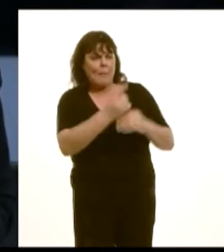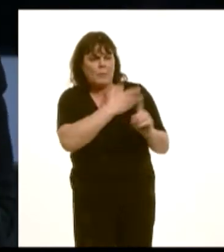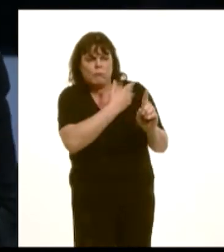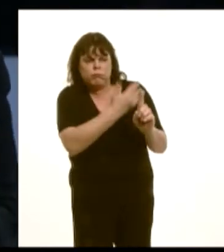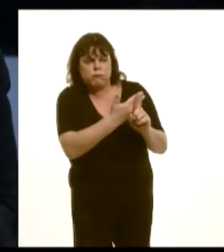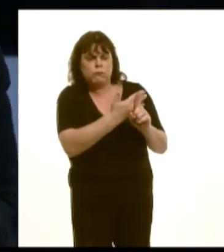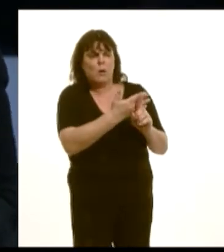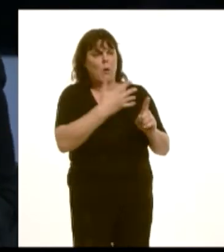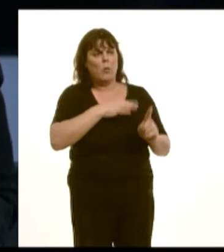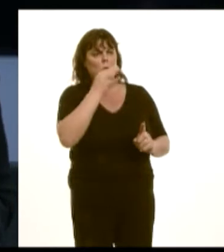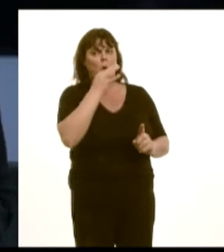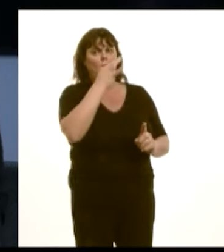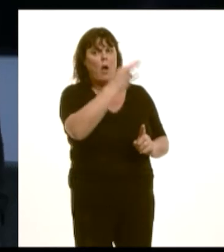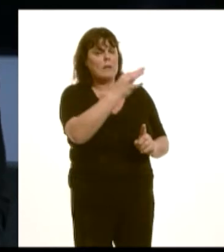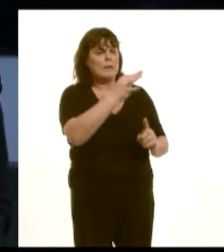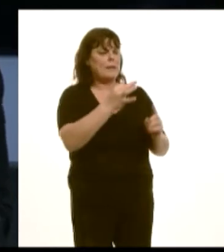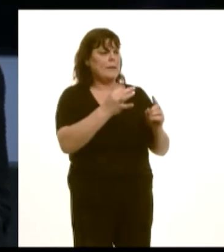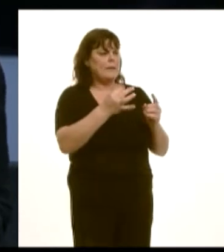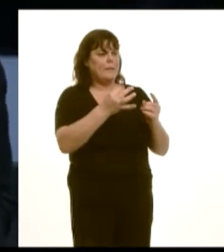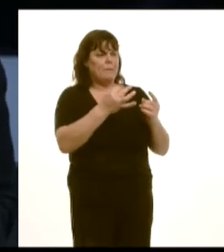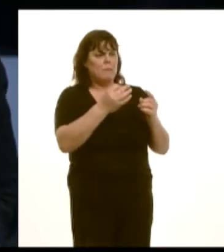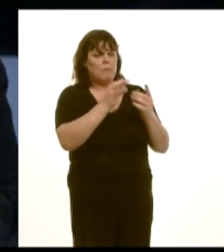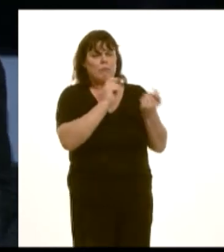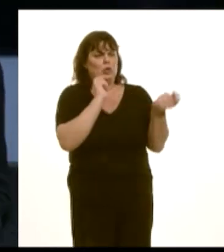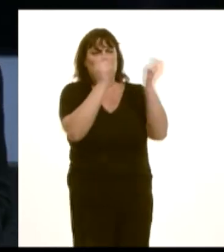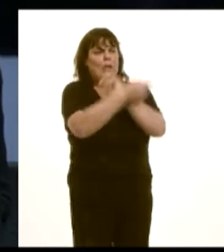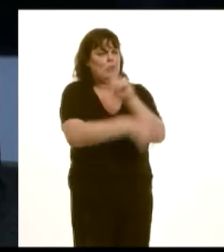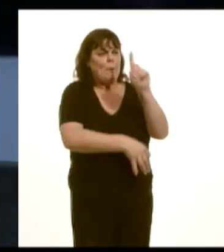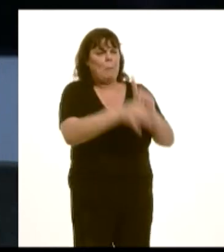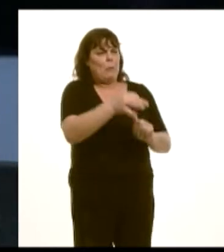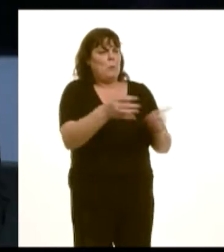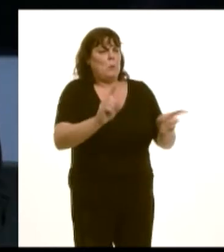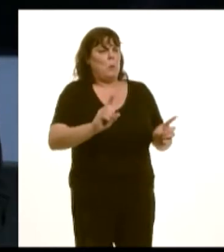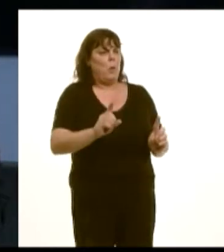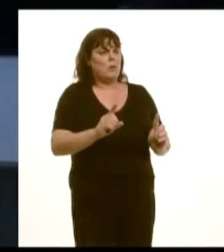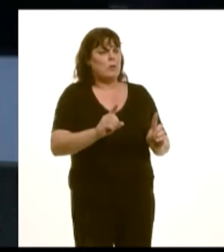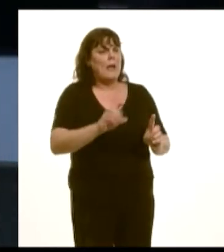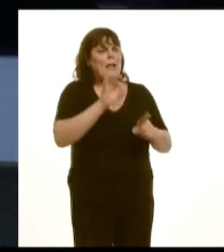that lead to a dramatic difference in terms of amendments at Stage 2 of this Bill?